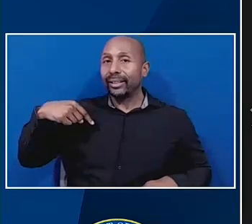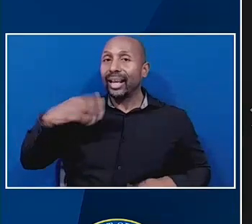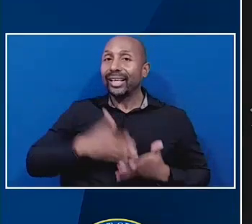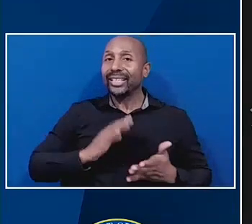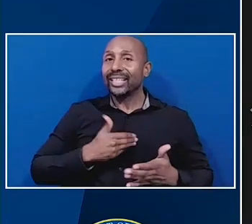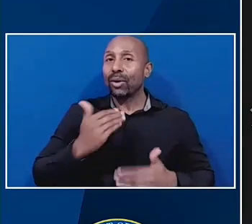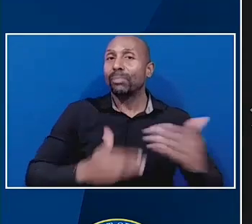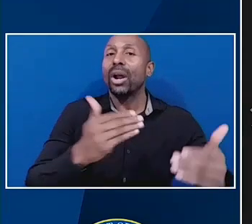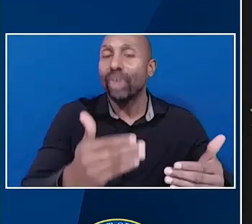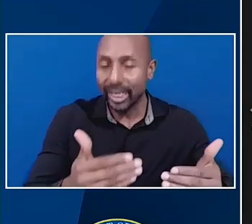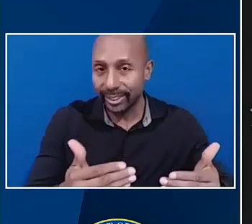Thank you, Heidi.